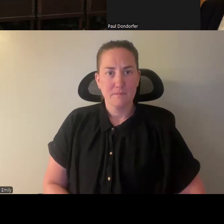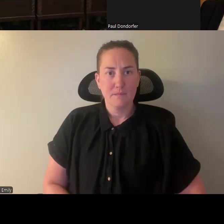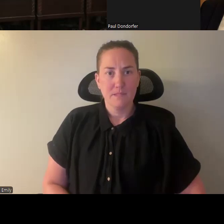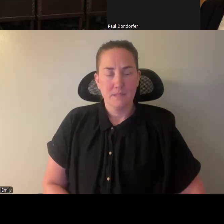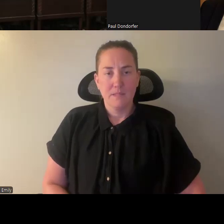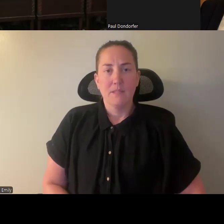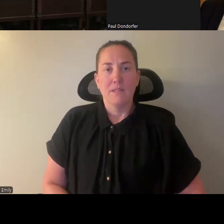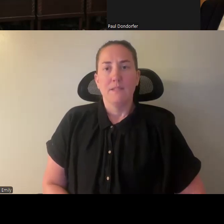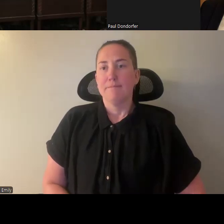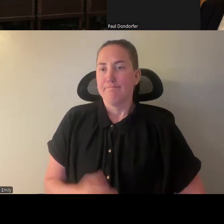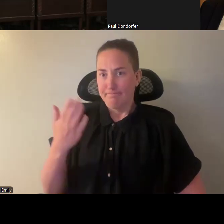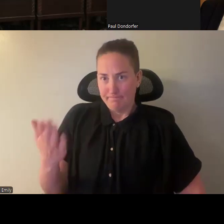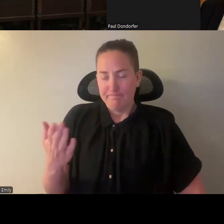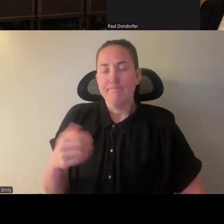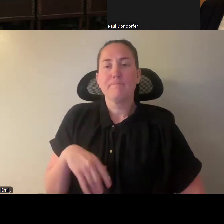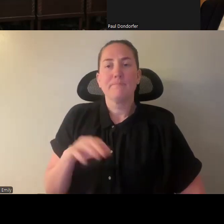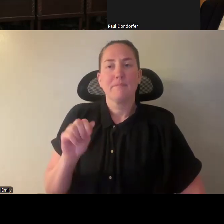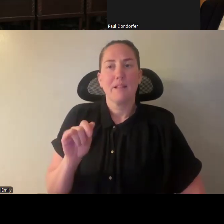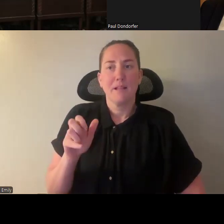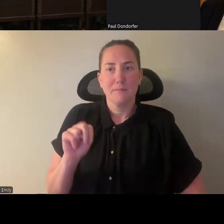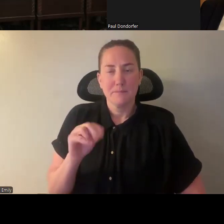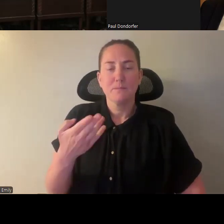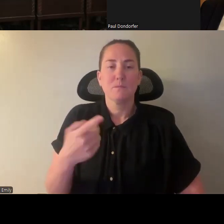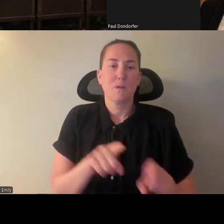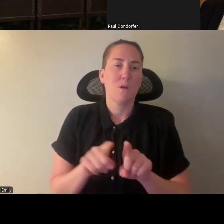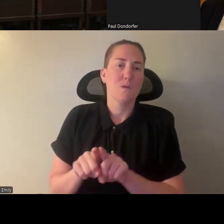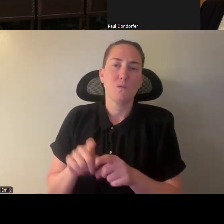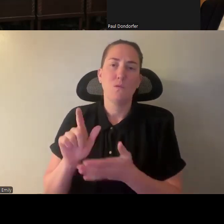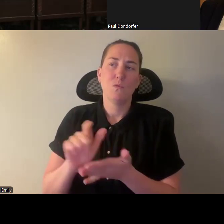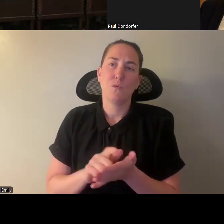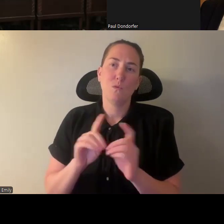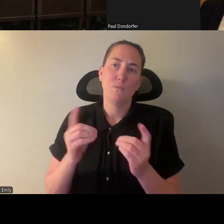through you Madam President to the administration and to the law department The